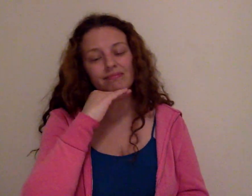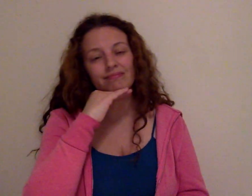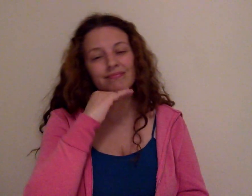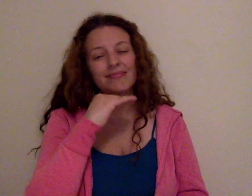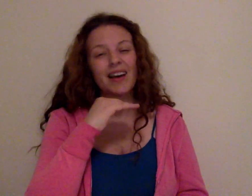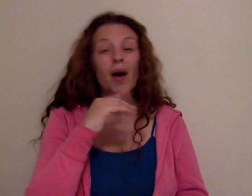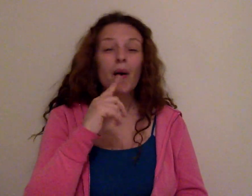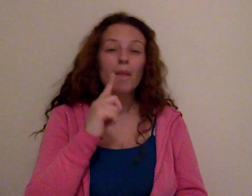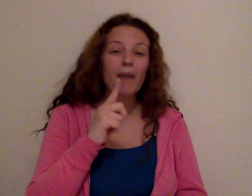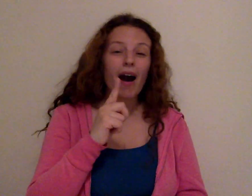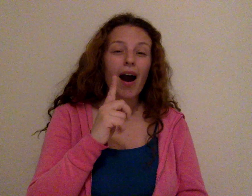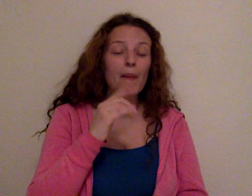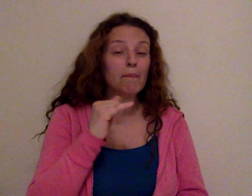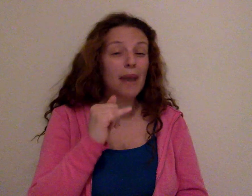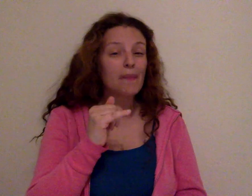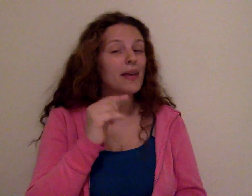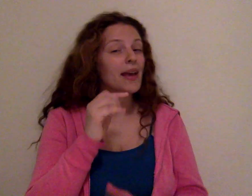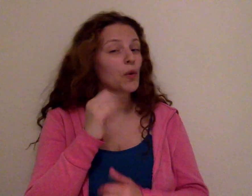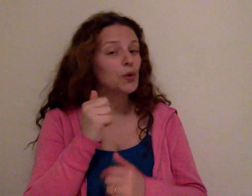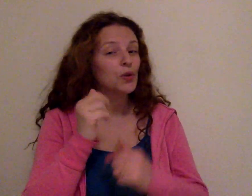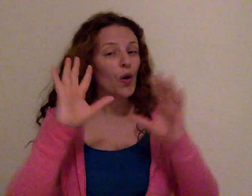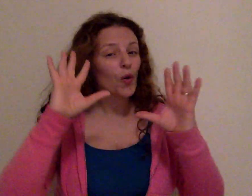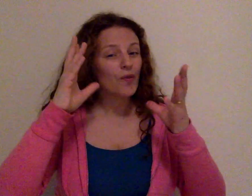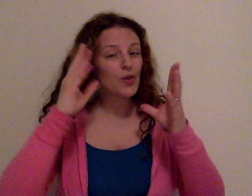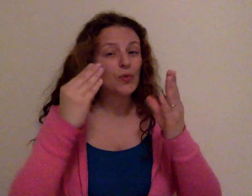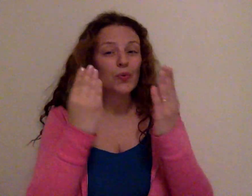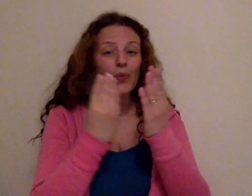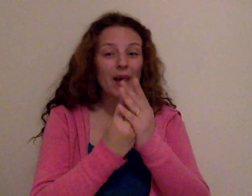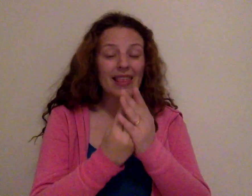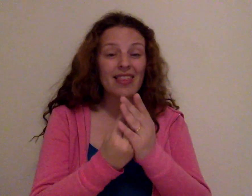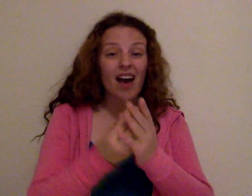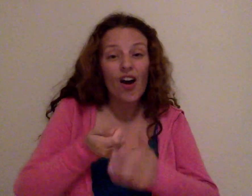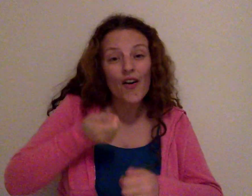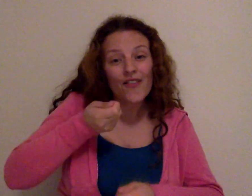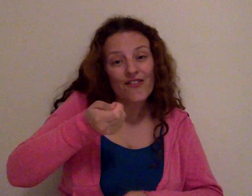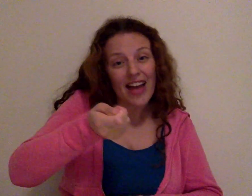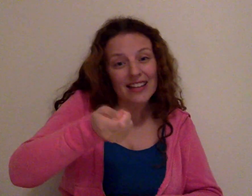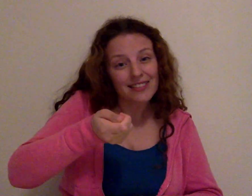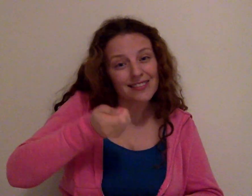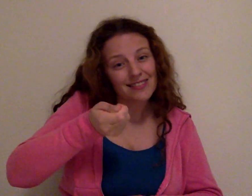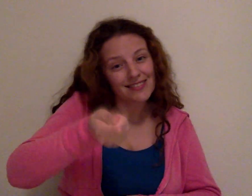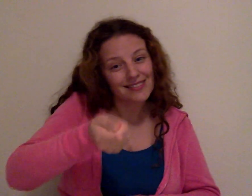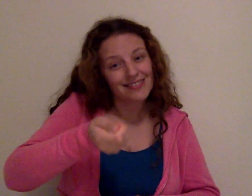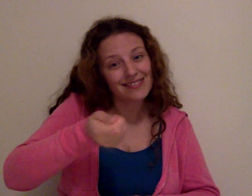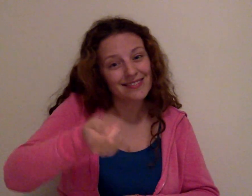so, fed up [meaning not happy] but maybe you could get confused with fed.